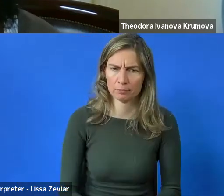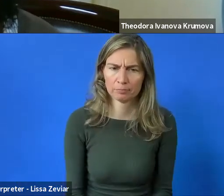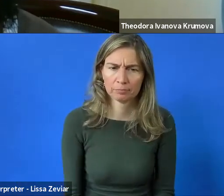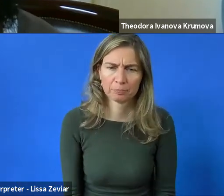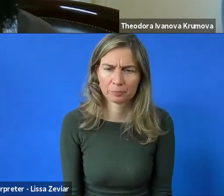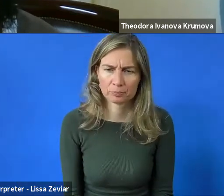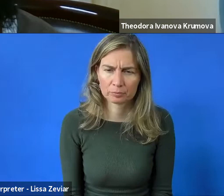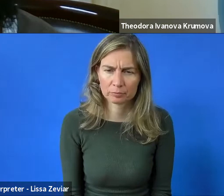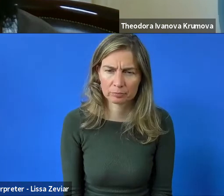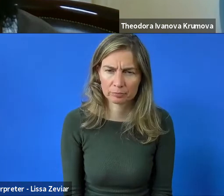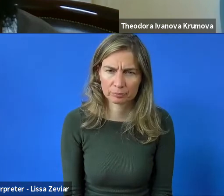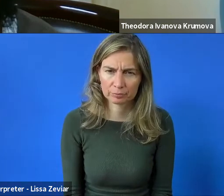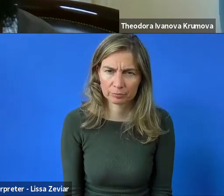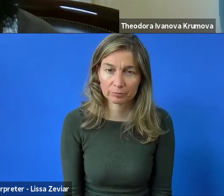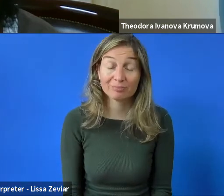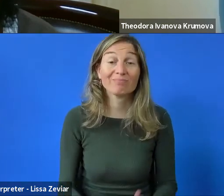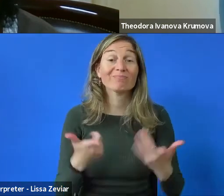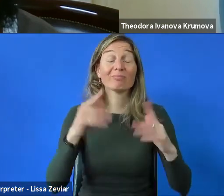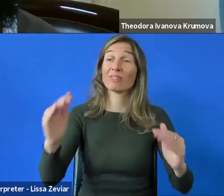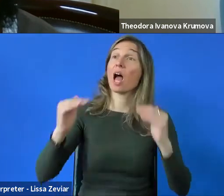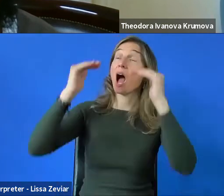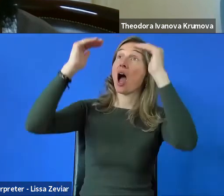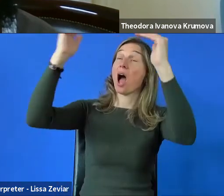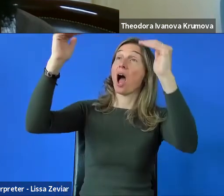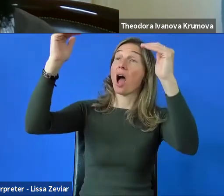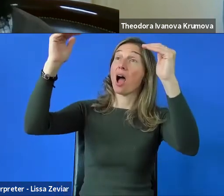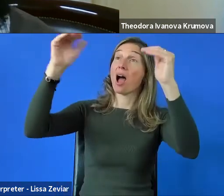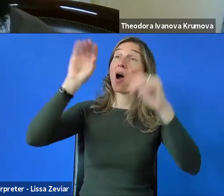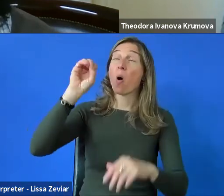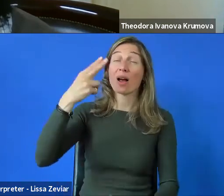the office pf the High Commissioner of Human Rights tries to continue